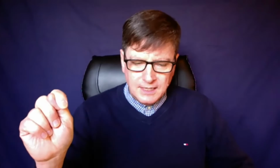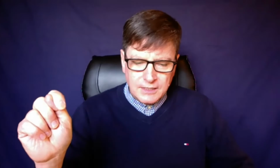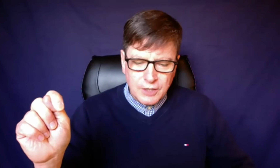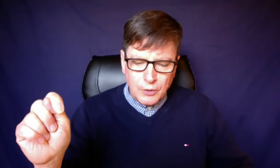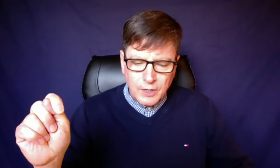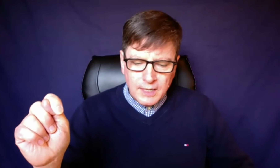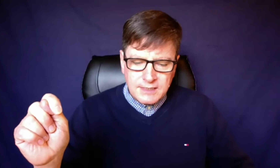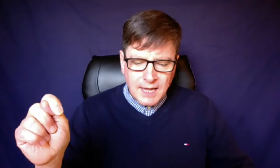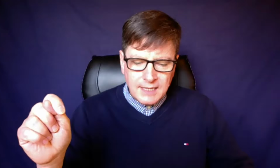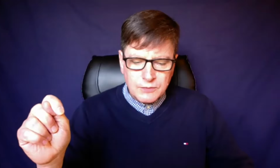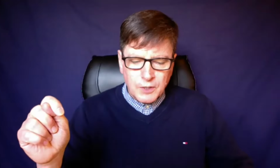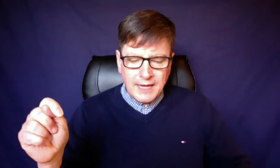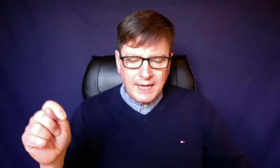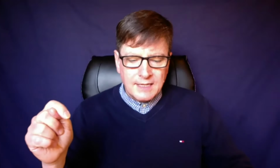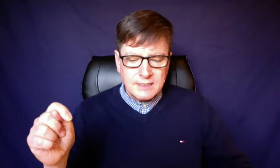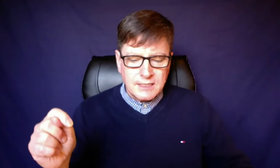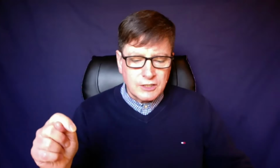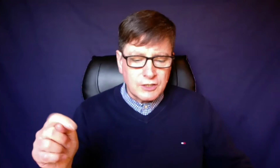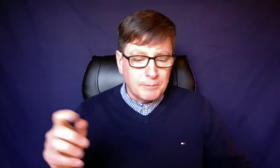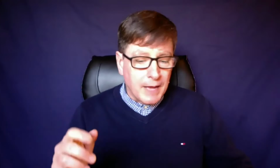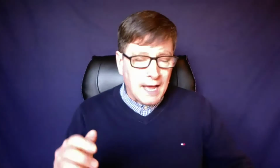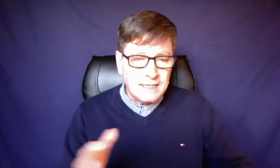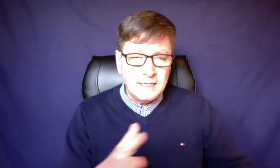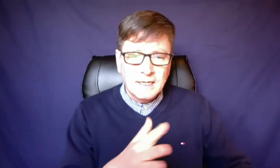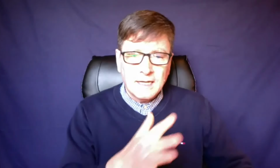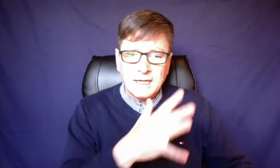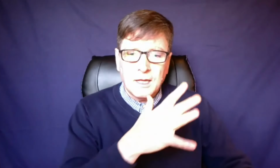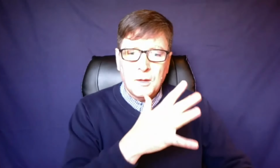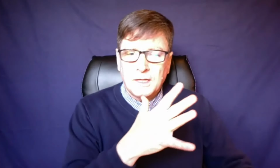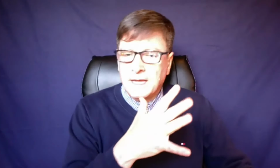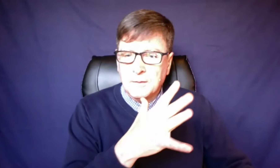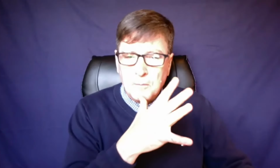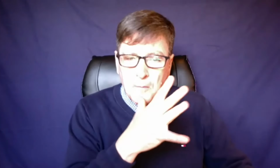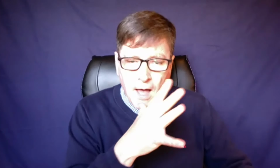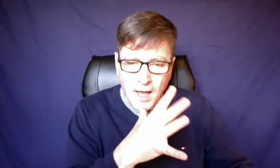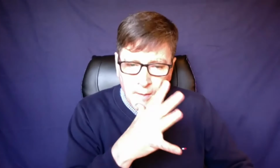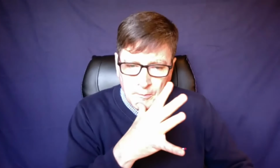sign to make for a lot of kids. But that shaking T is just out here in